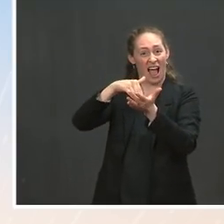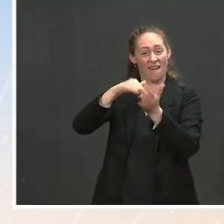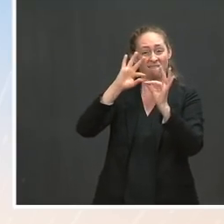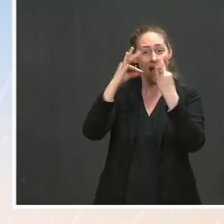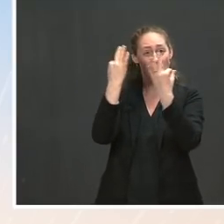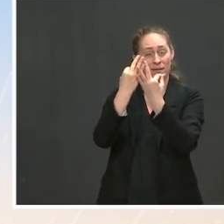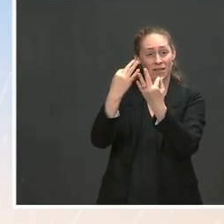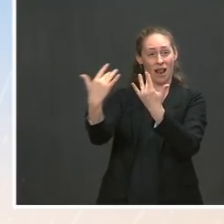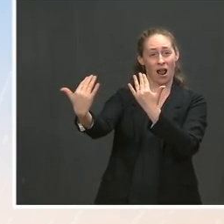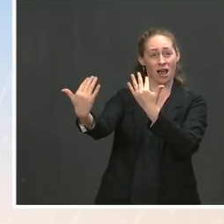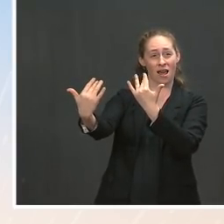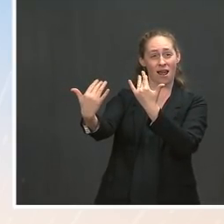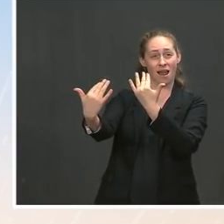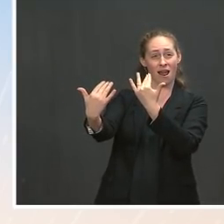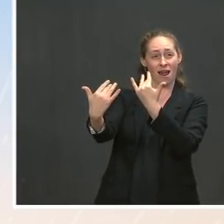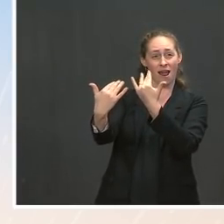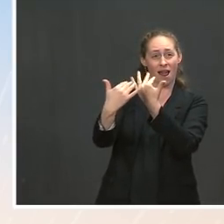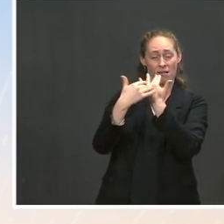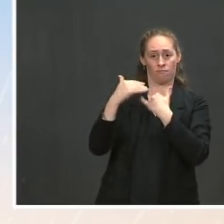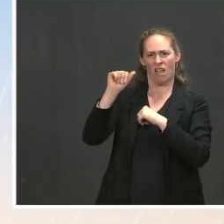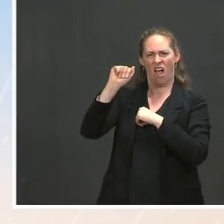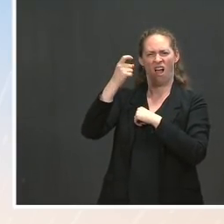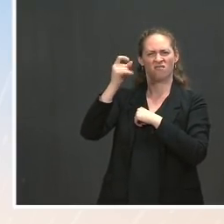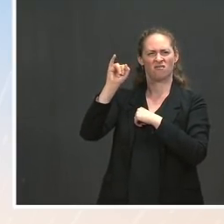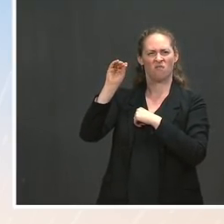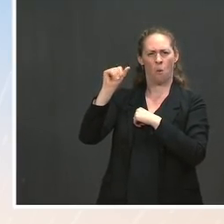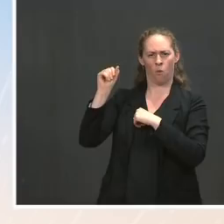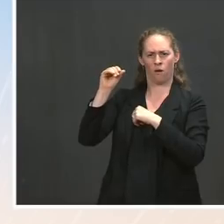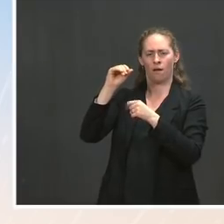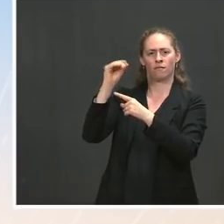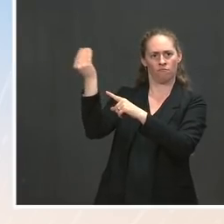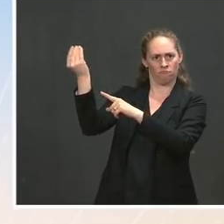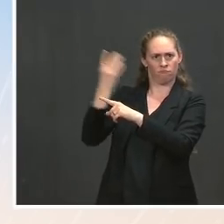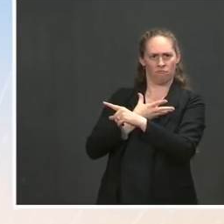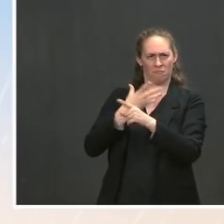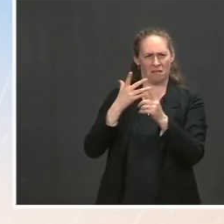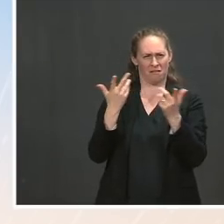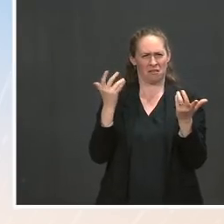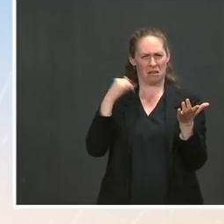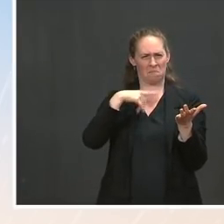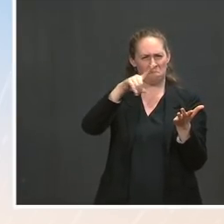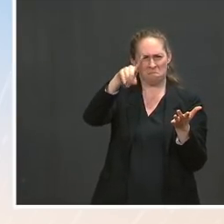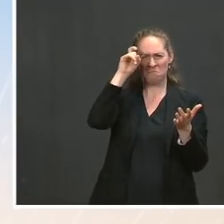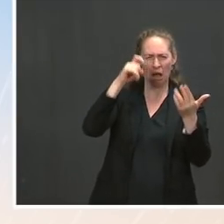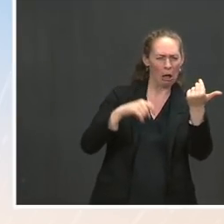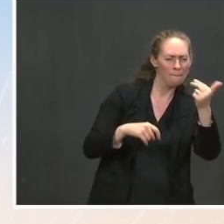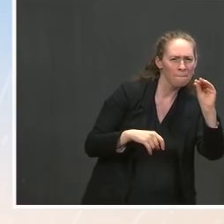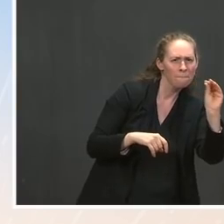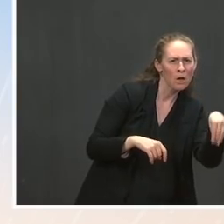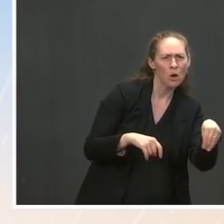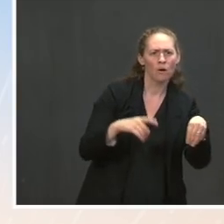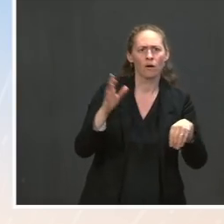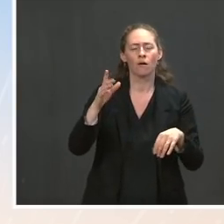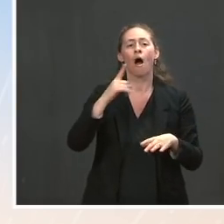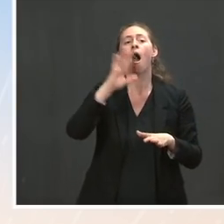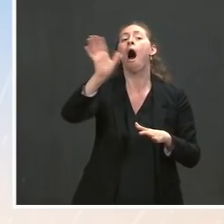So where do we get a majority out of 13 percent? Ms. Psaki: The vast majority of adults are being sent back. The Press: Okay. So the family units,